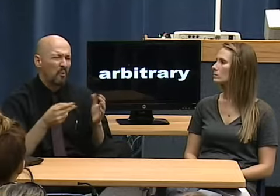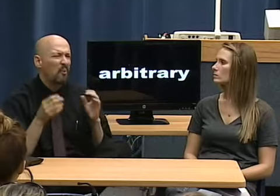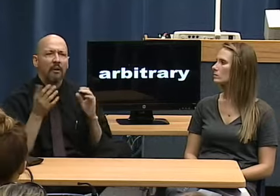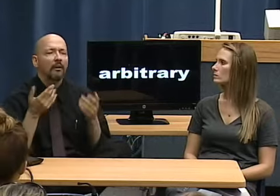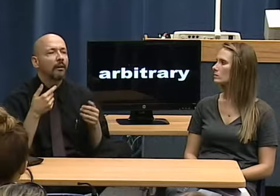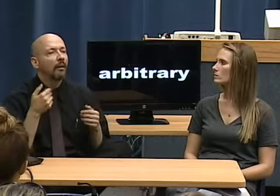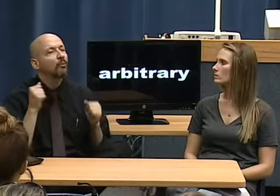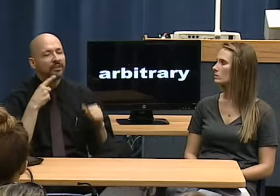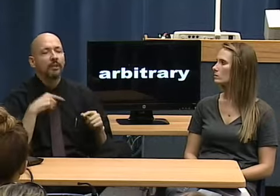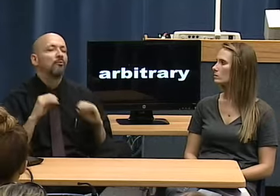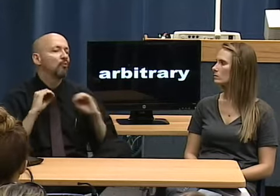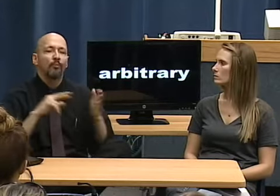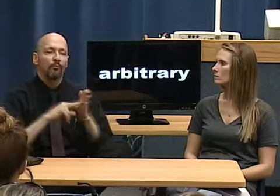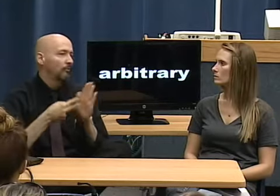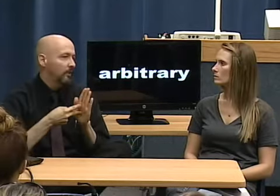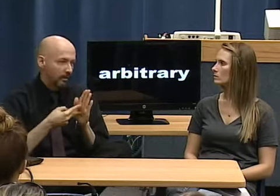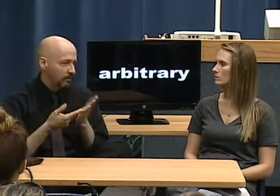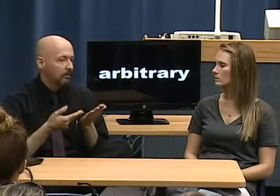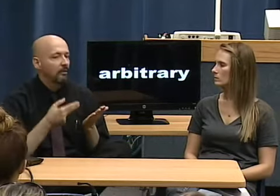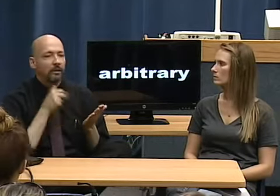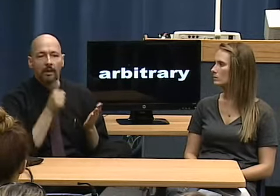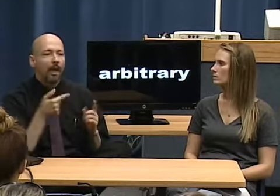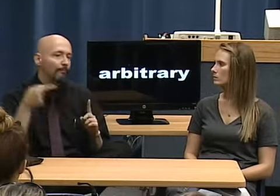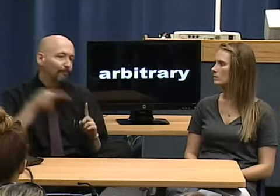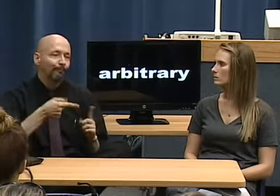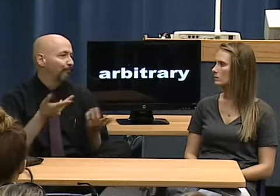So, no true meaning. Not this.